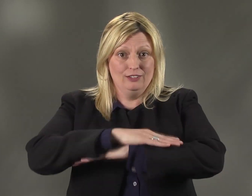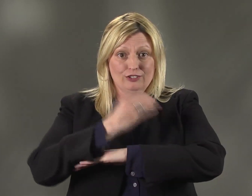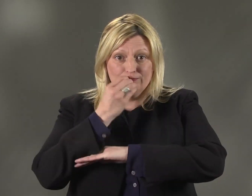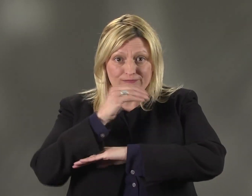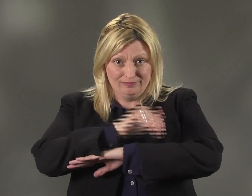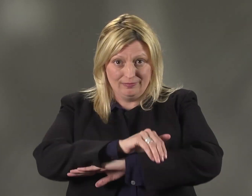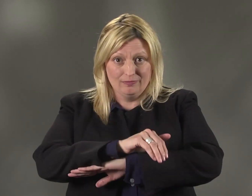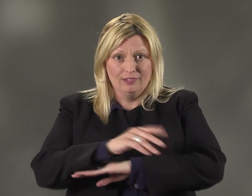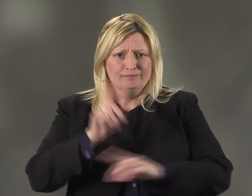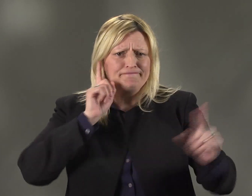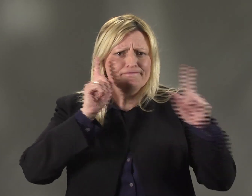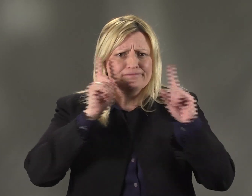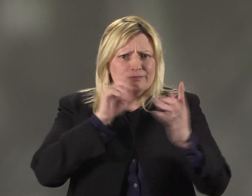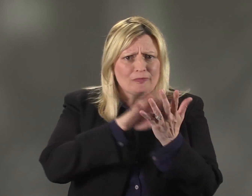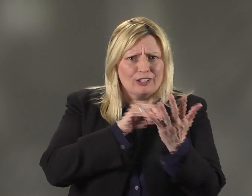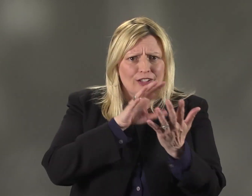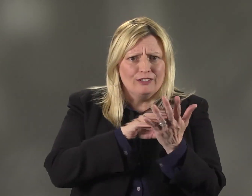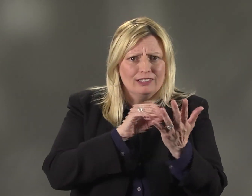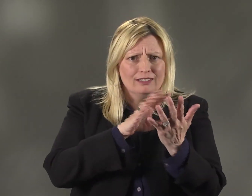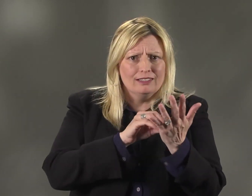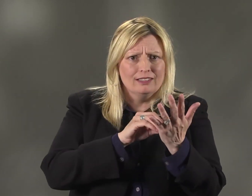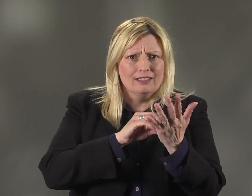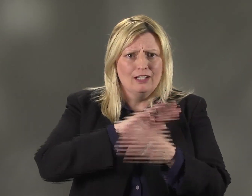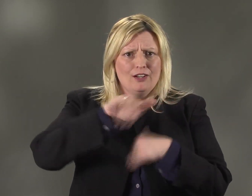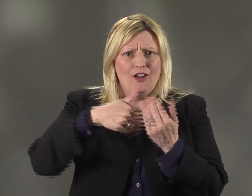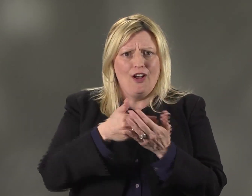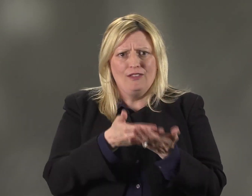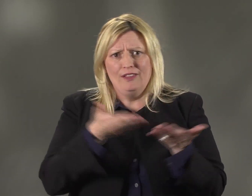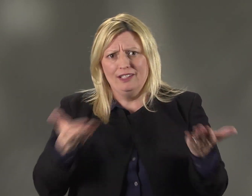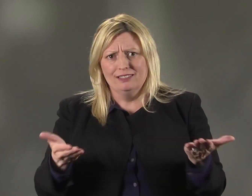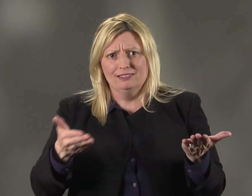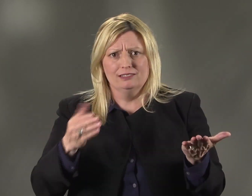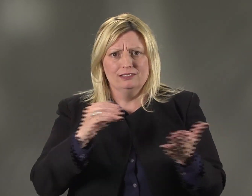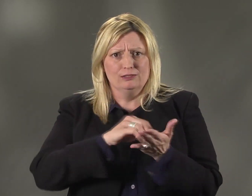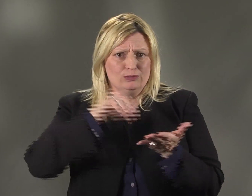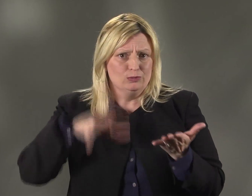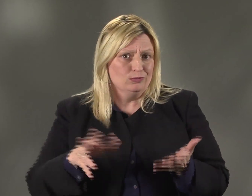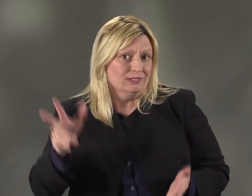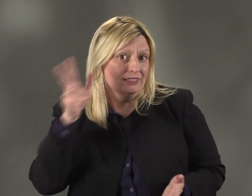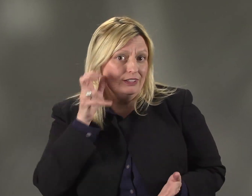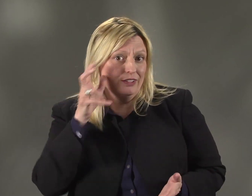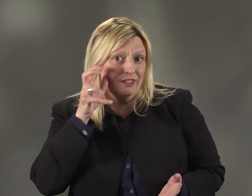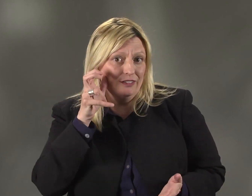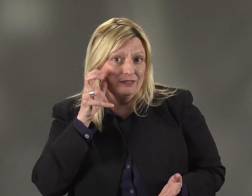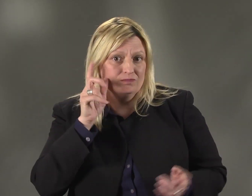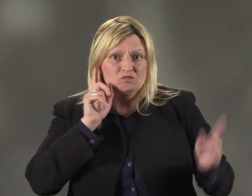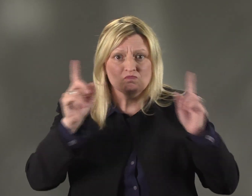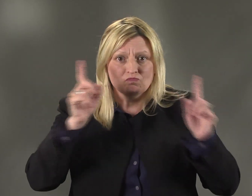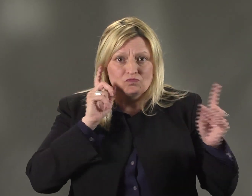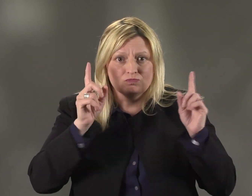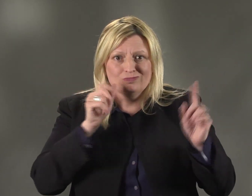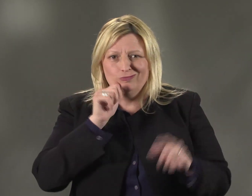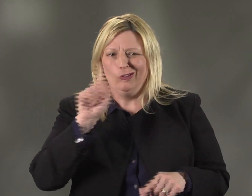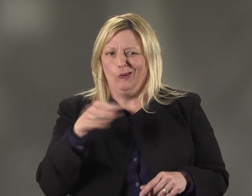that access at the dinner table, incidental learning and all the things that students hear from others